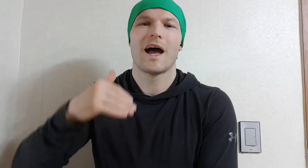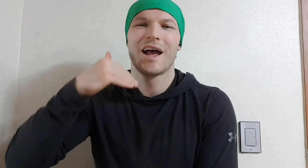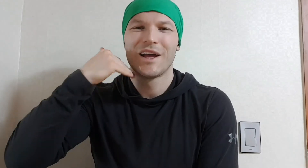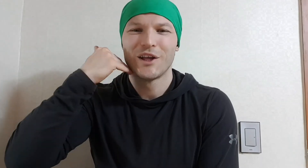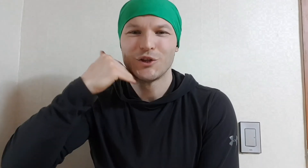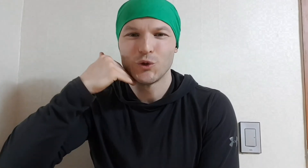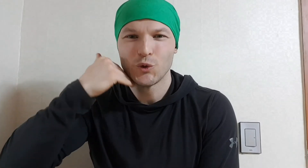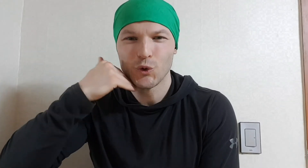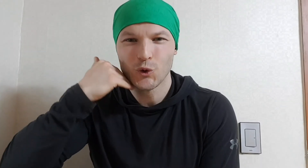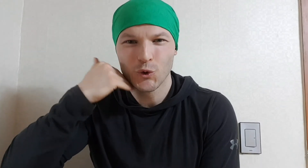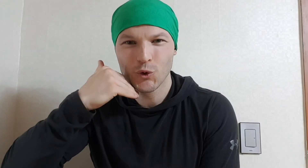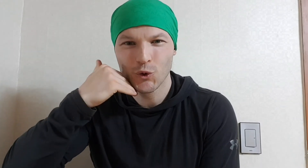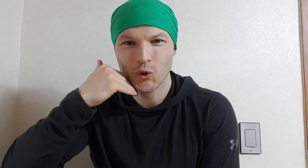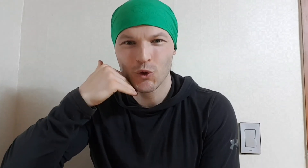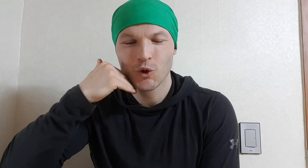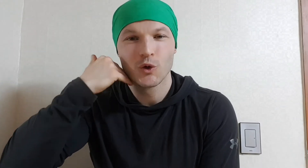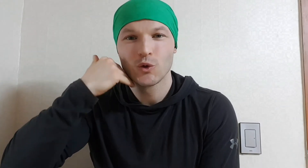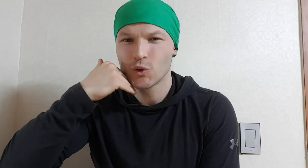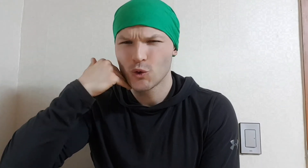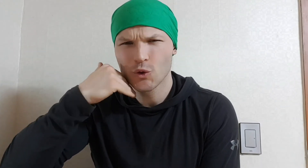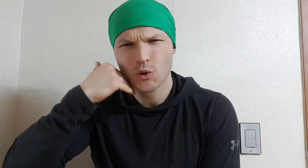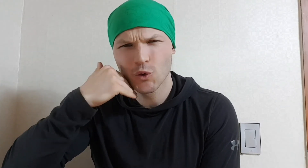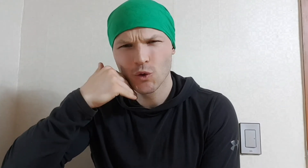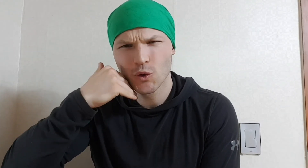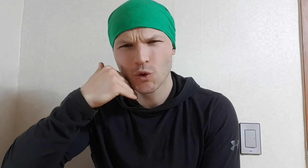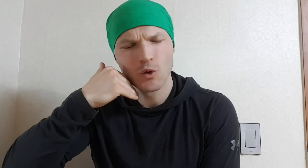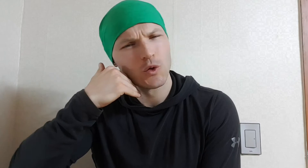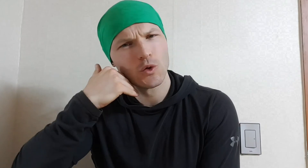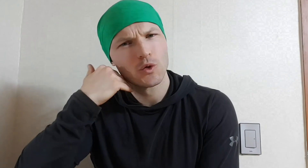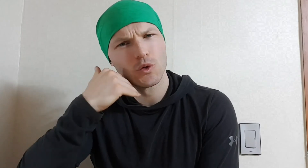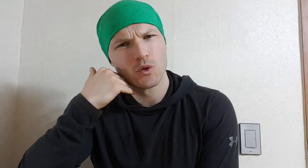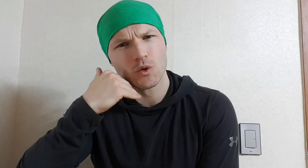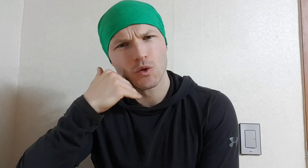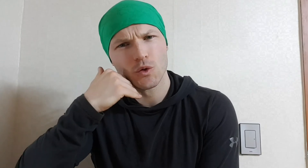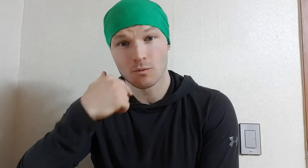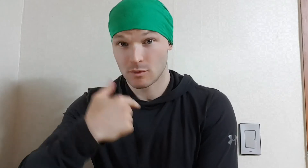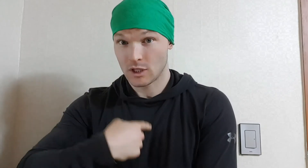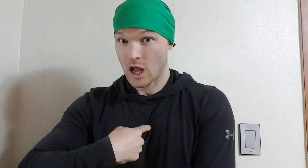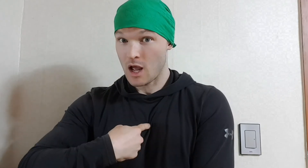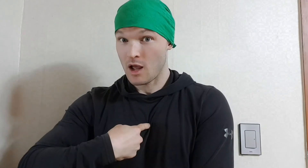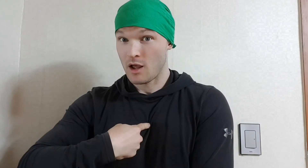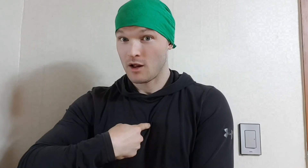who/whom